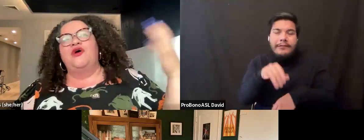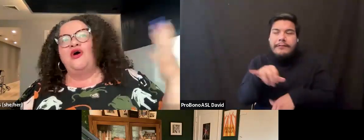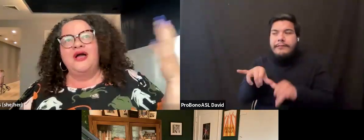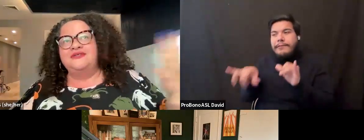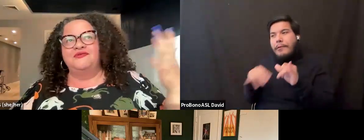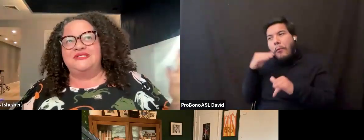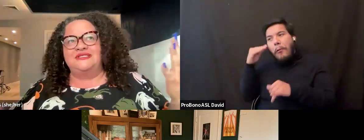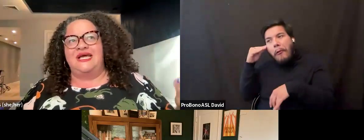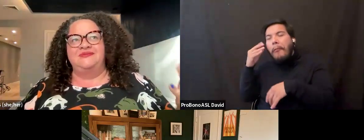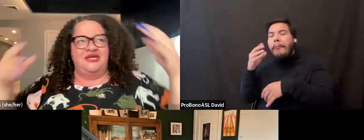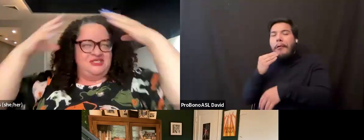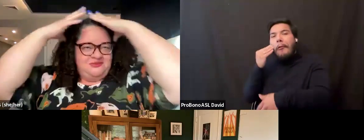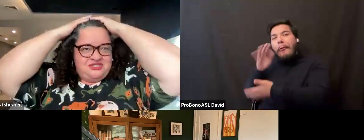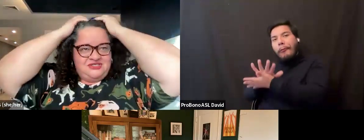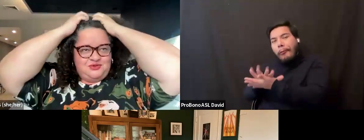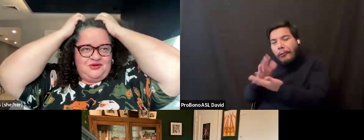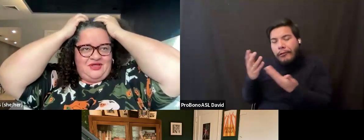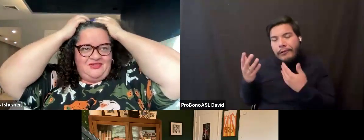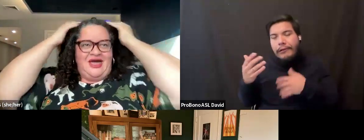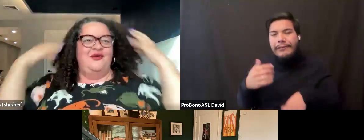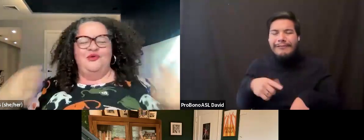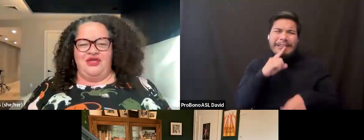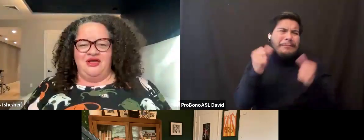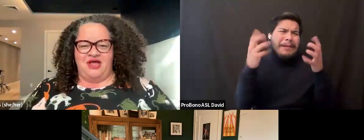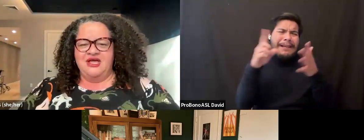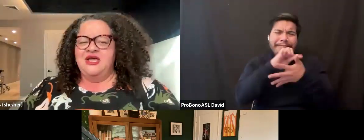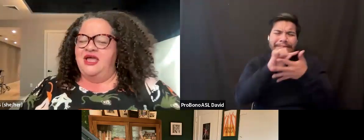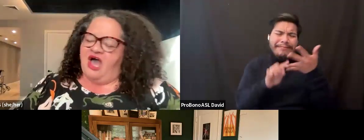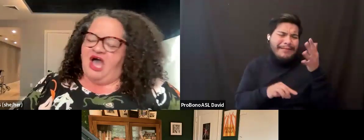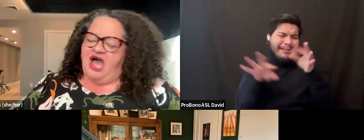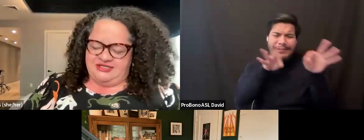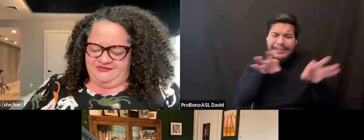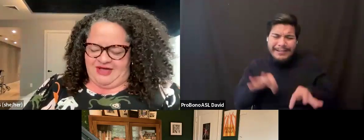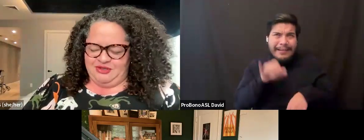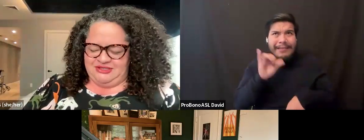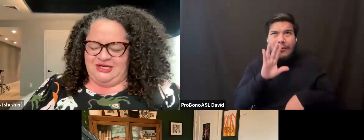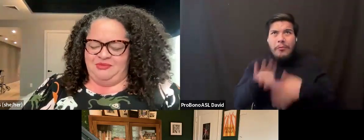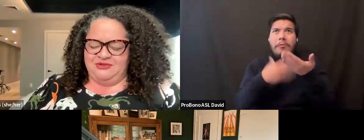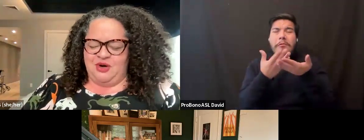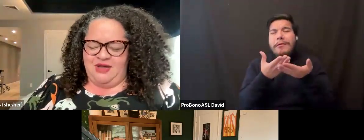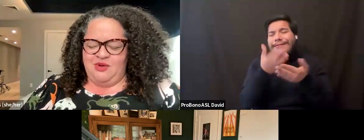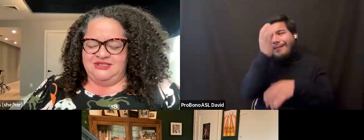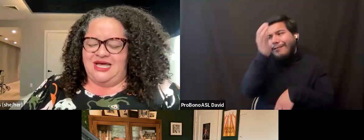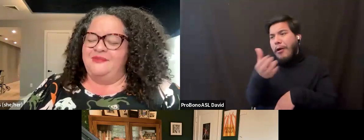There are all kinds of reasons and explanations, but just that whole thing of if I didn't see a fat person in a place where I was,